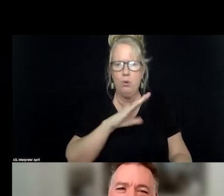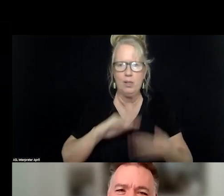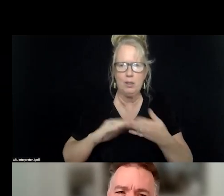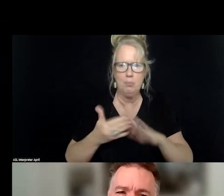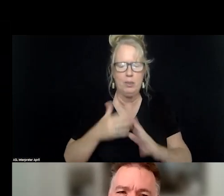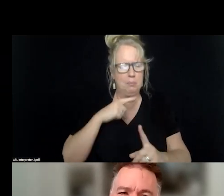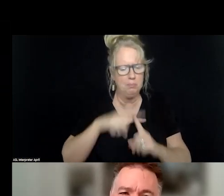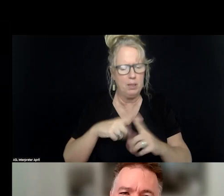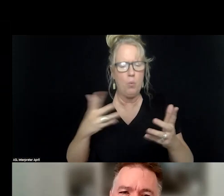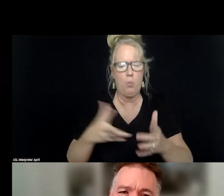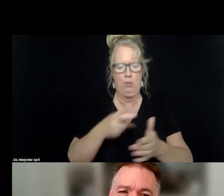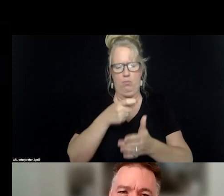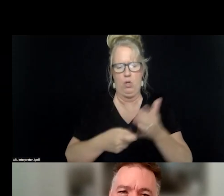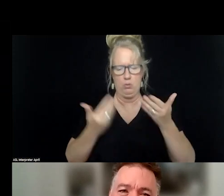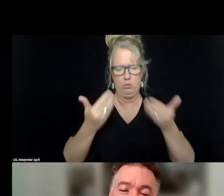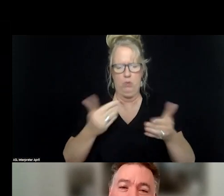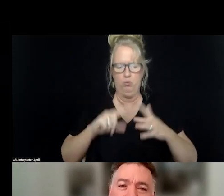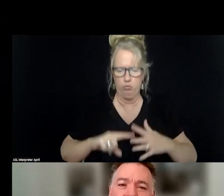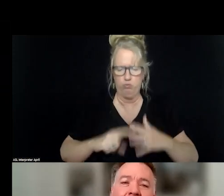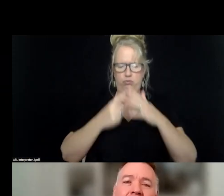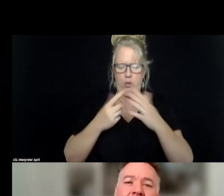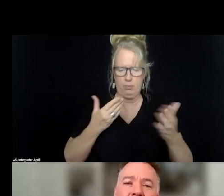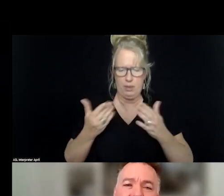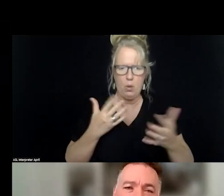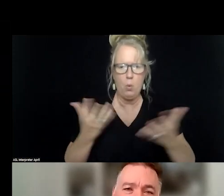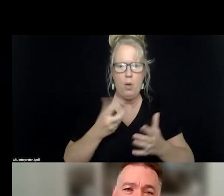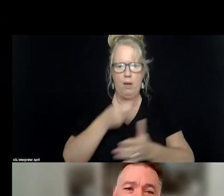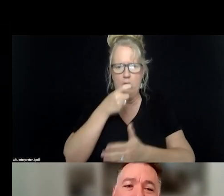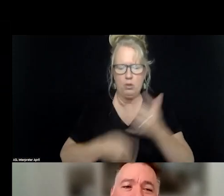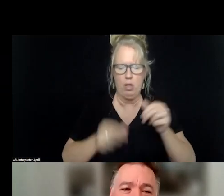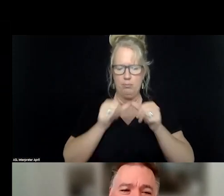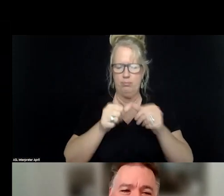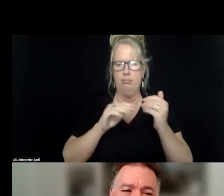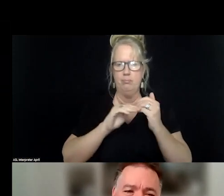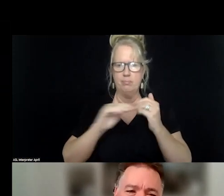WHAT DOES IT COST TO START UP THOSE SERVICES, AND WHAT DOES IT COST TO SUSTAIN THEM BY PAYER TYPE?